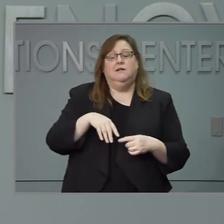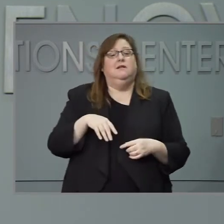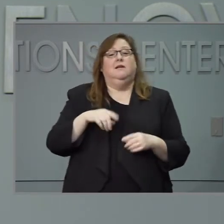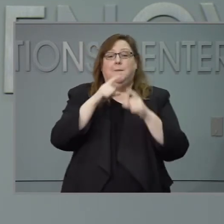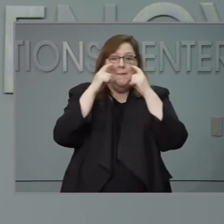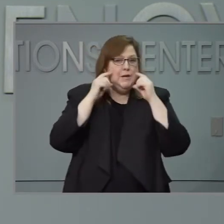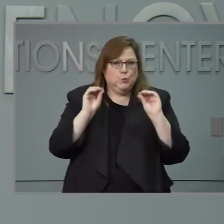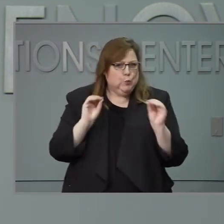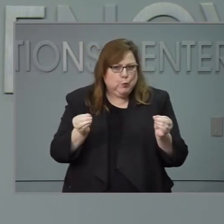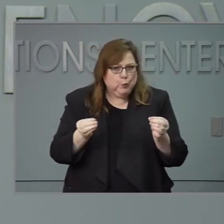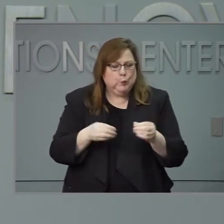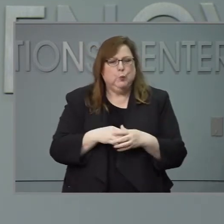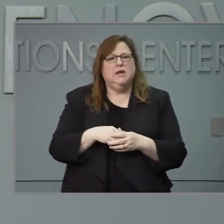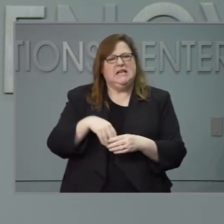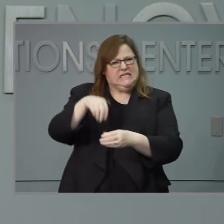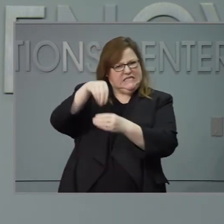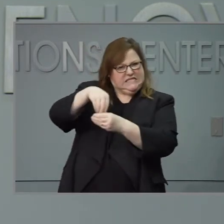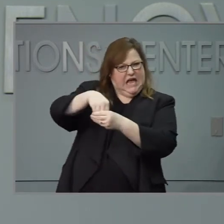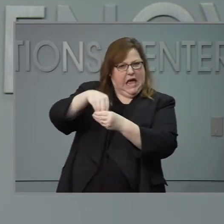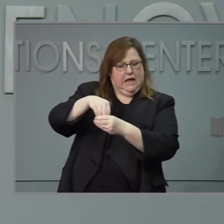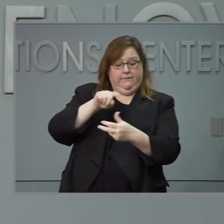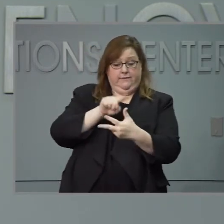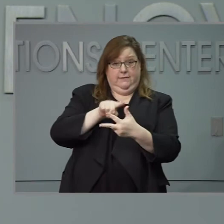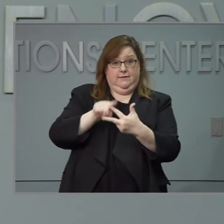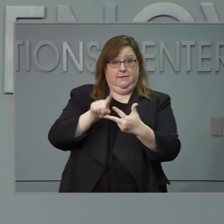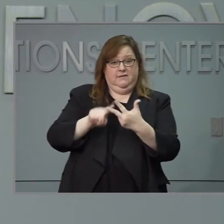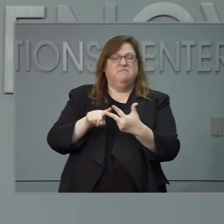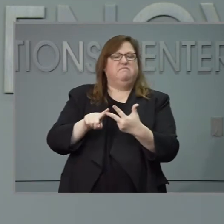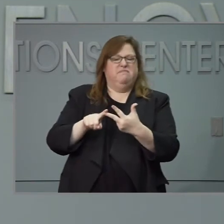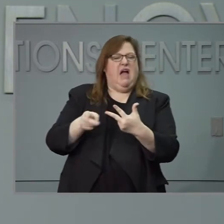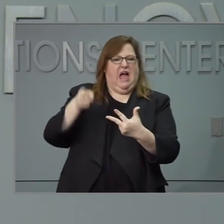PRIMER LUGAR EN QUE CADA AULA ESTÁ CONECTADA A INTERNET DE